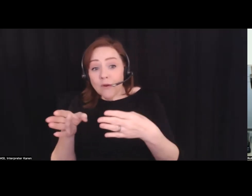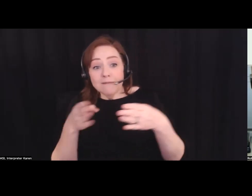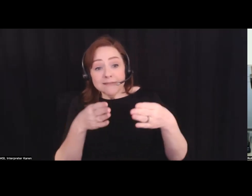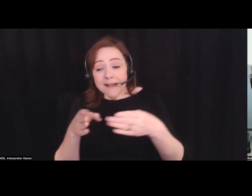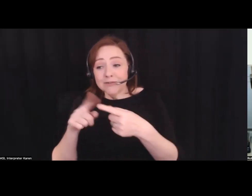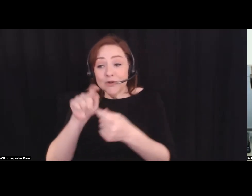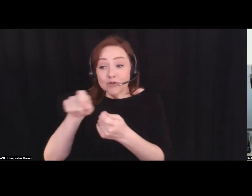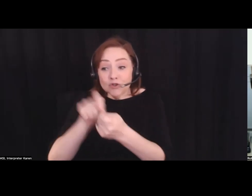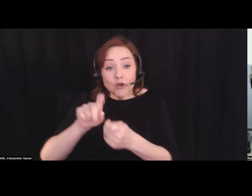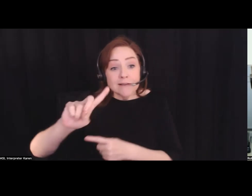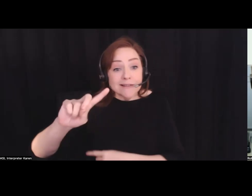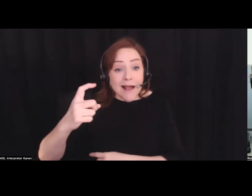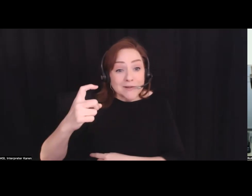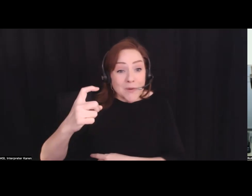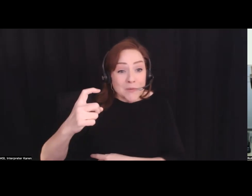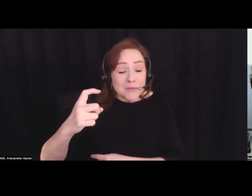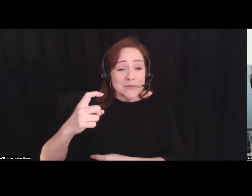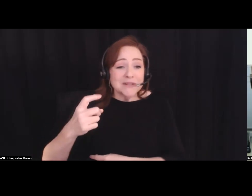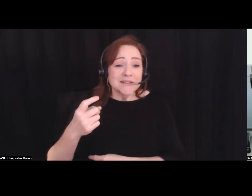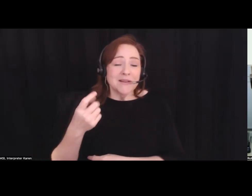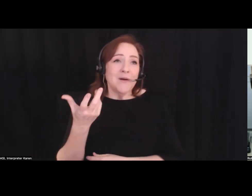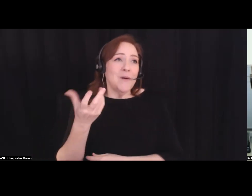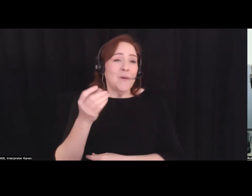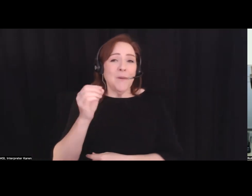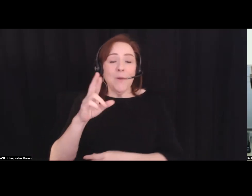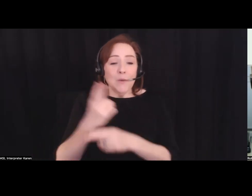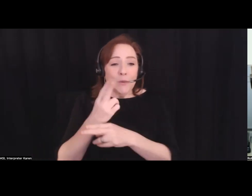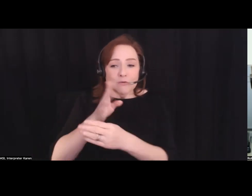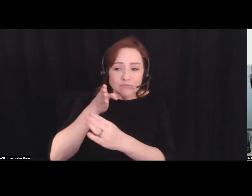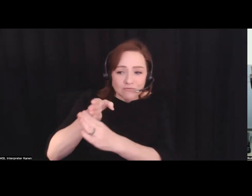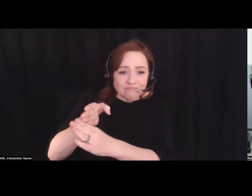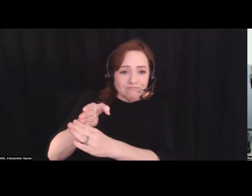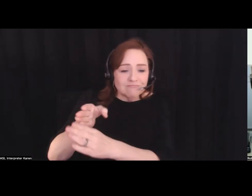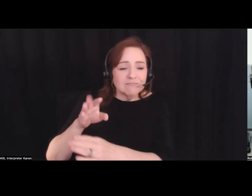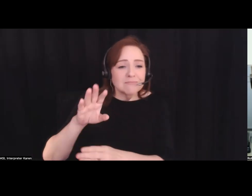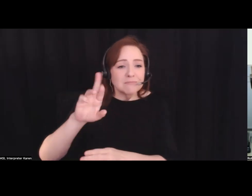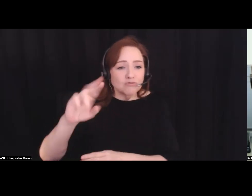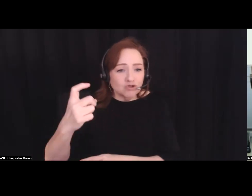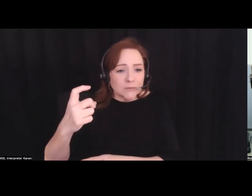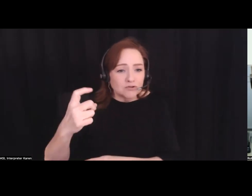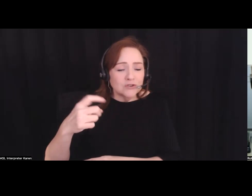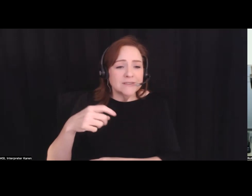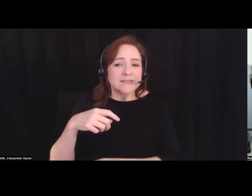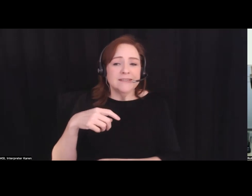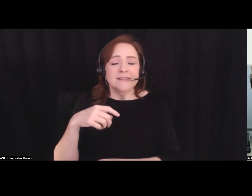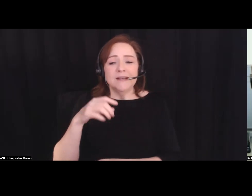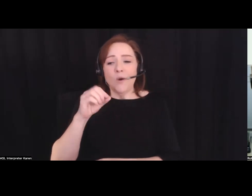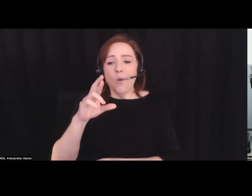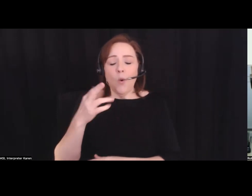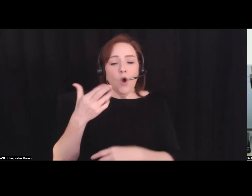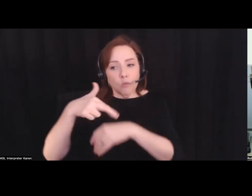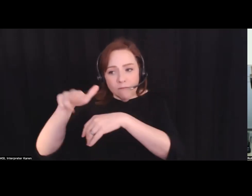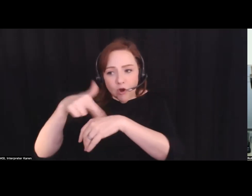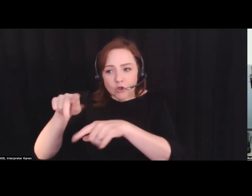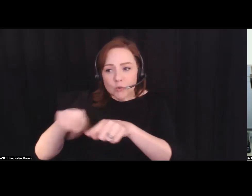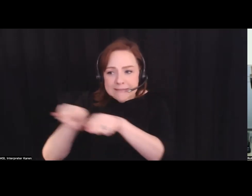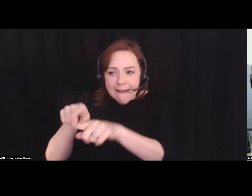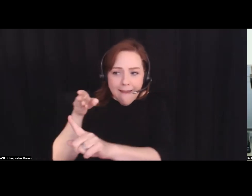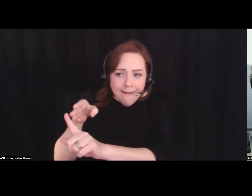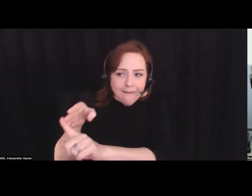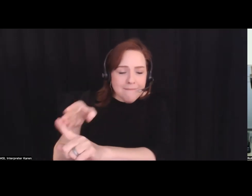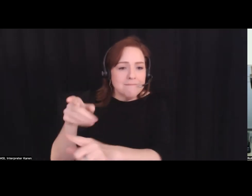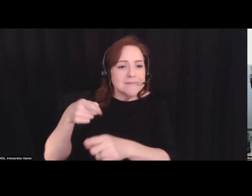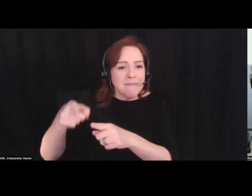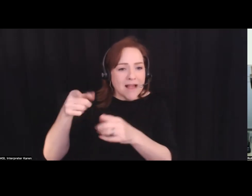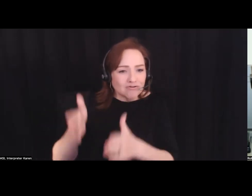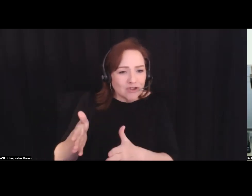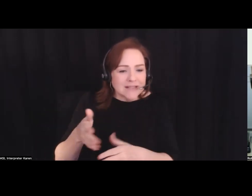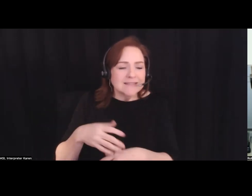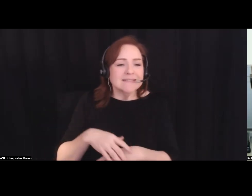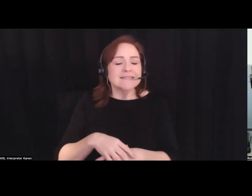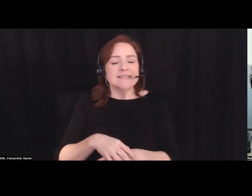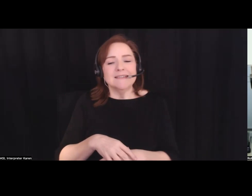diagnosis or use certain prescriptions um or refer to certain Specialists. um to that that may cause